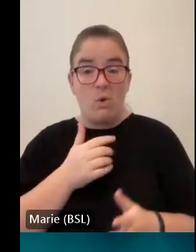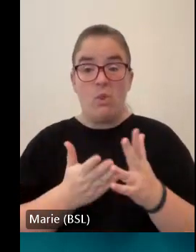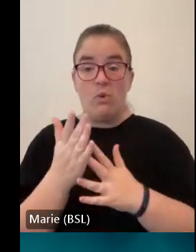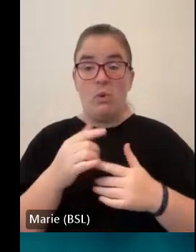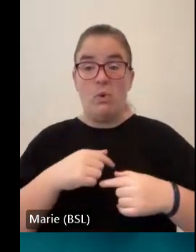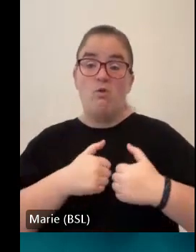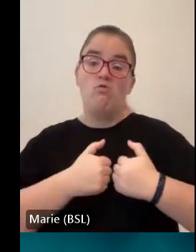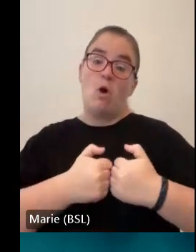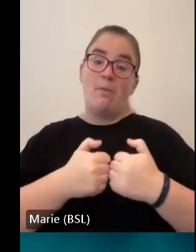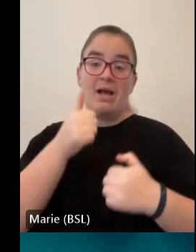fraudster.